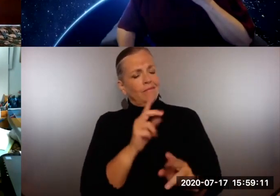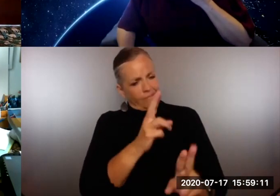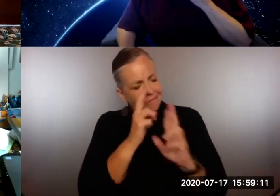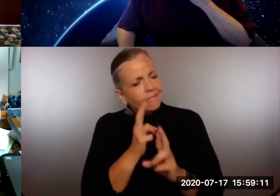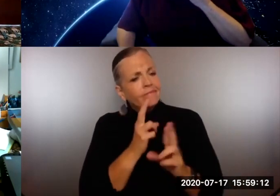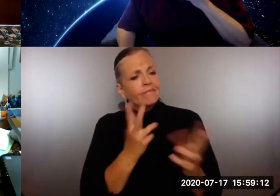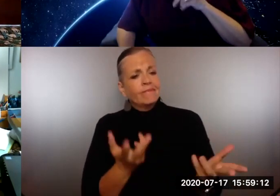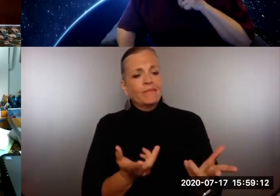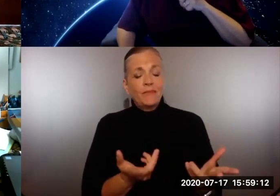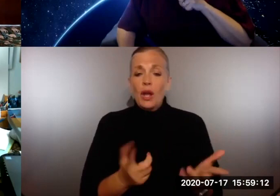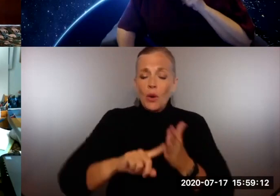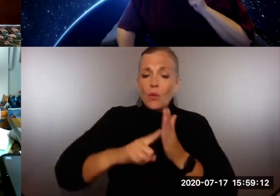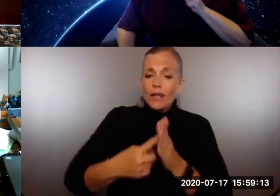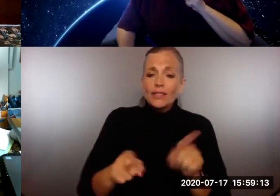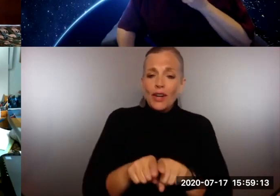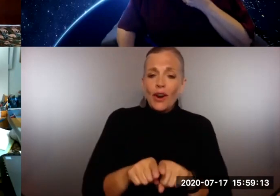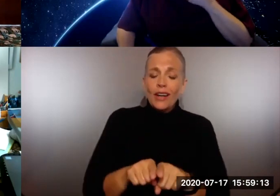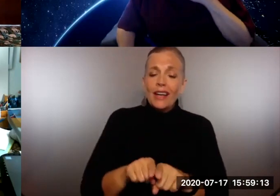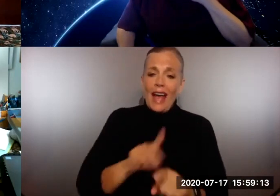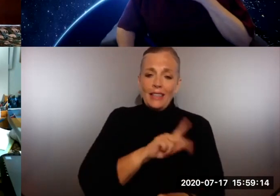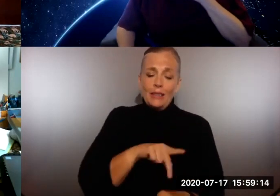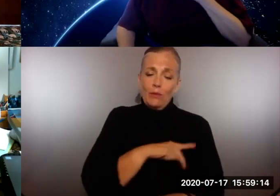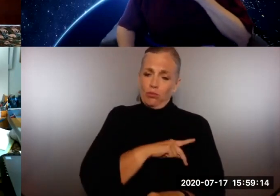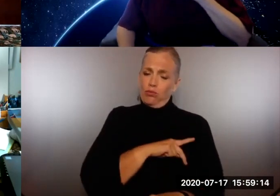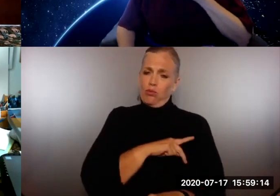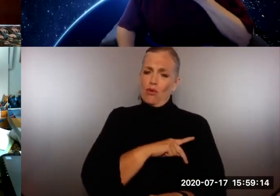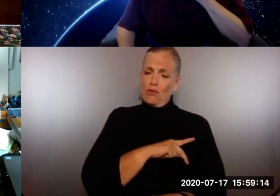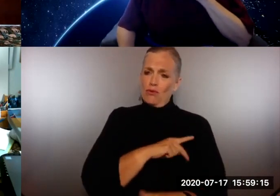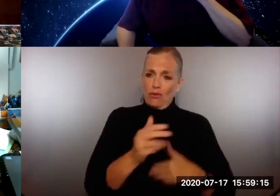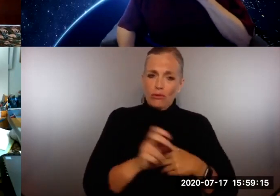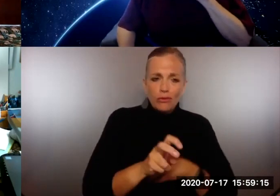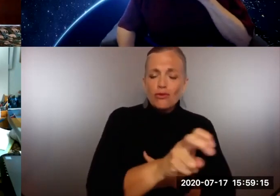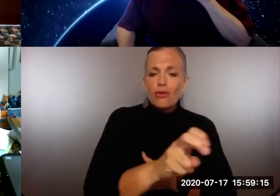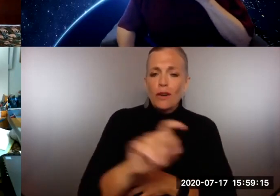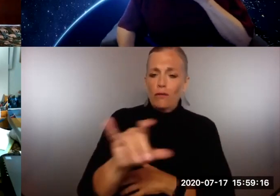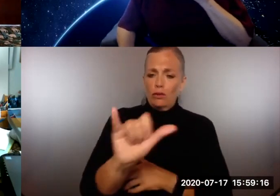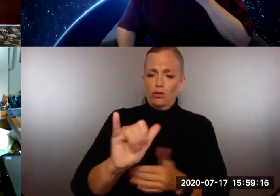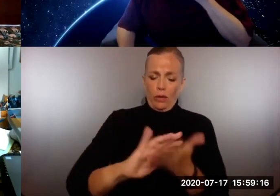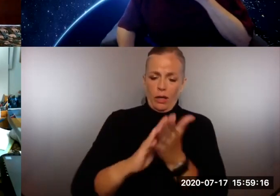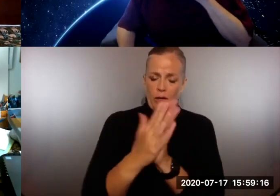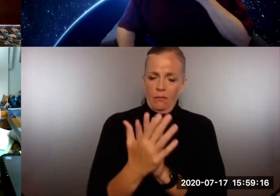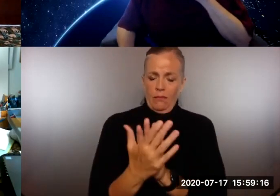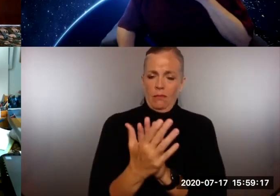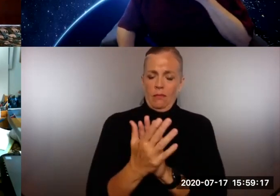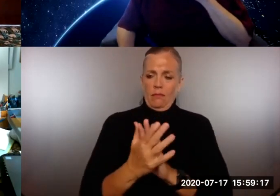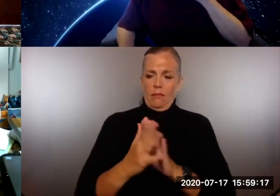to overcome the obstacles in her early education turned into a civil rights crusade